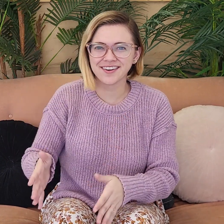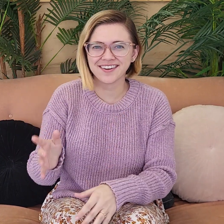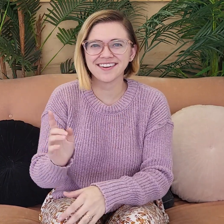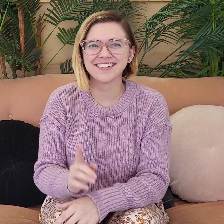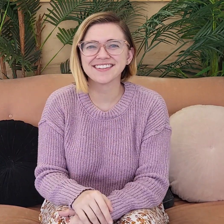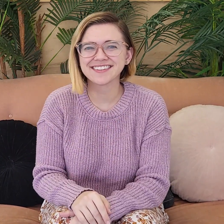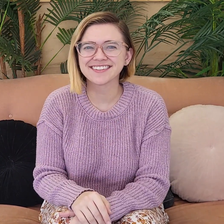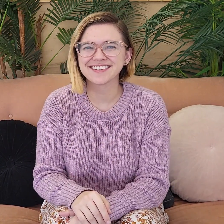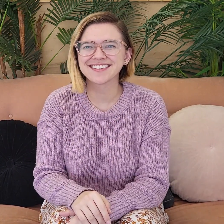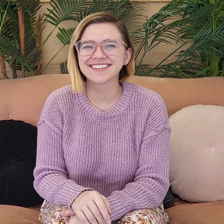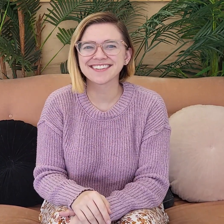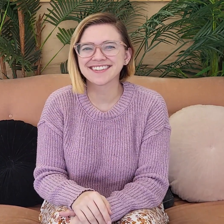creator.